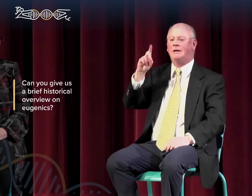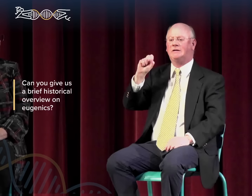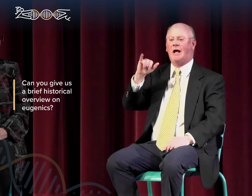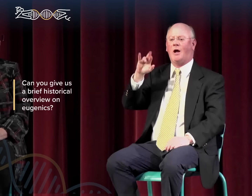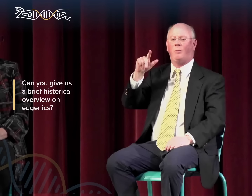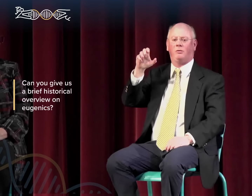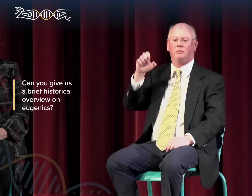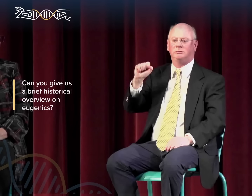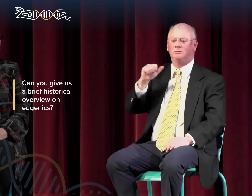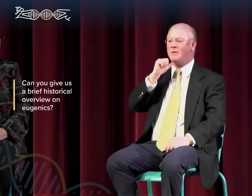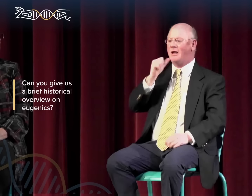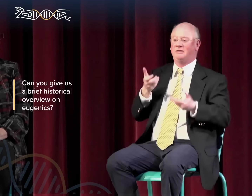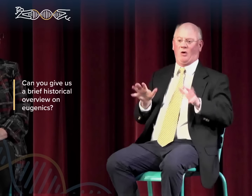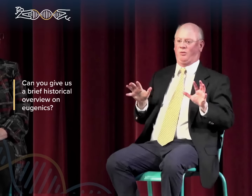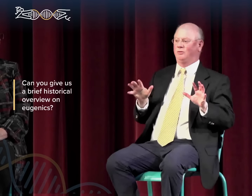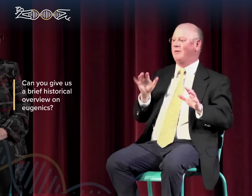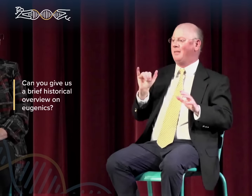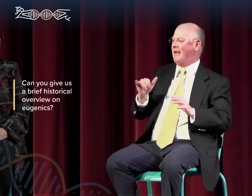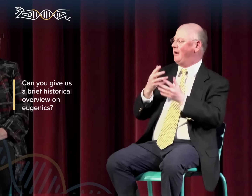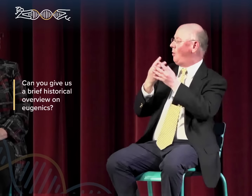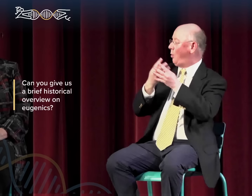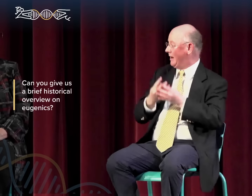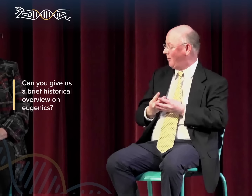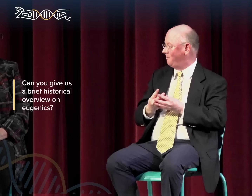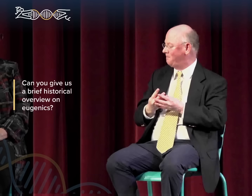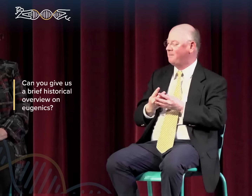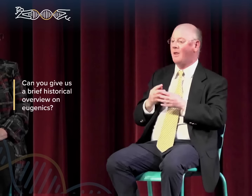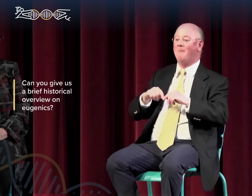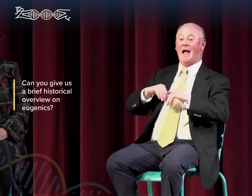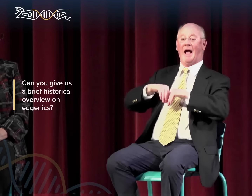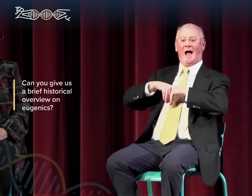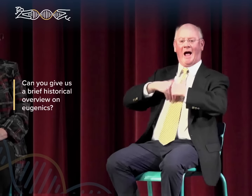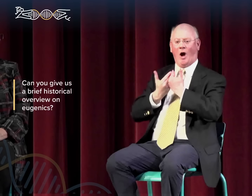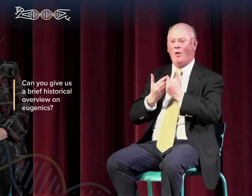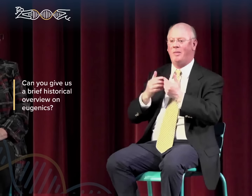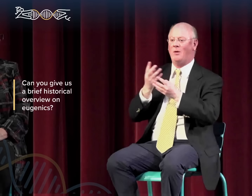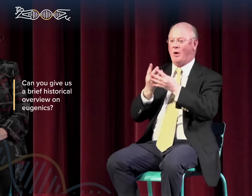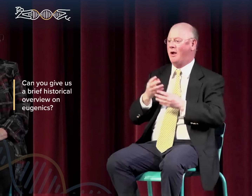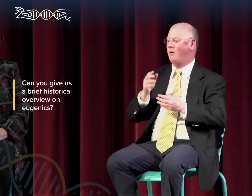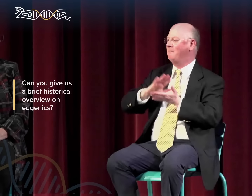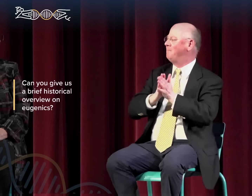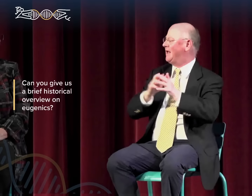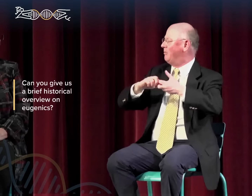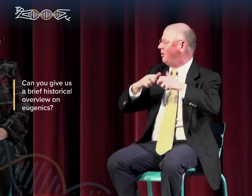weeding out the undesirables. That was the notion. Weed them out.